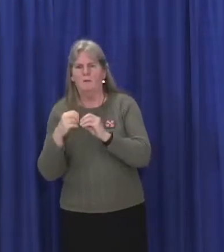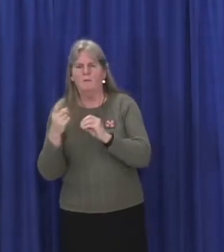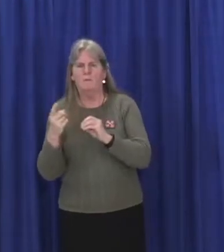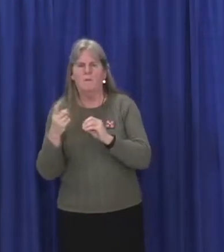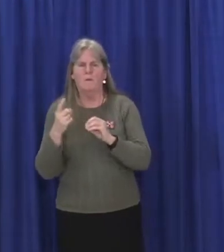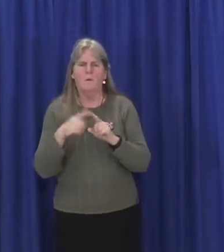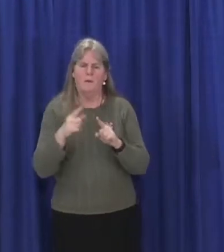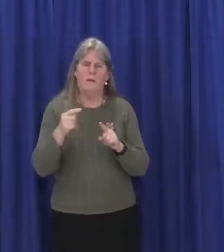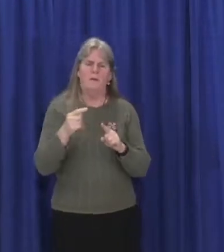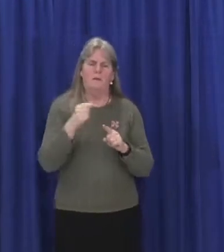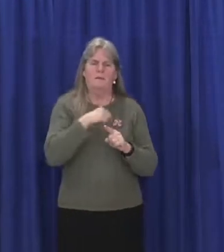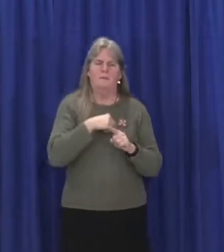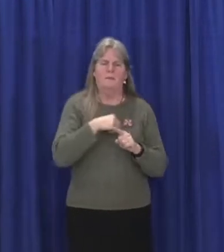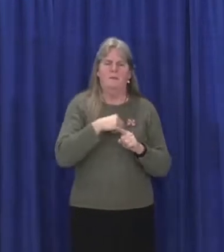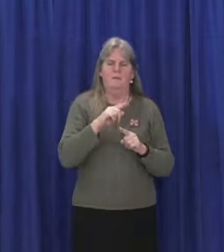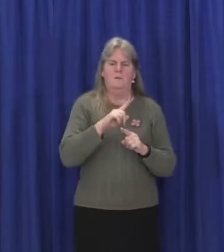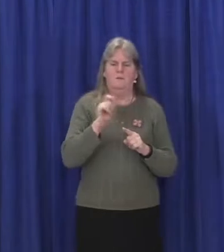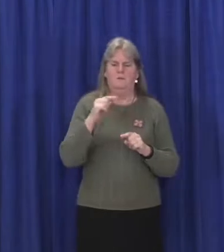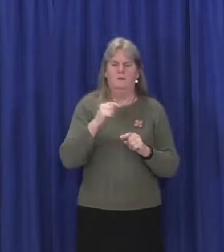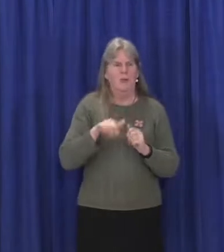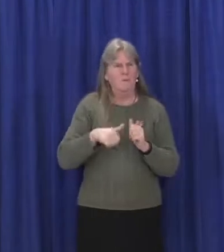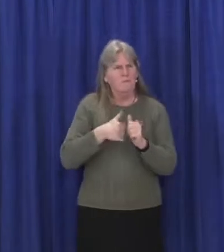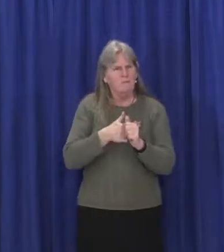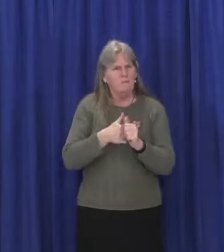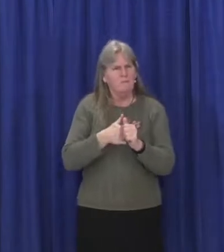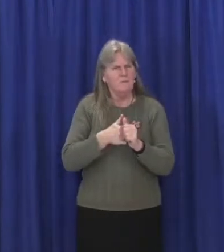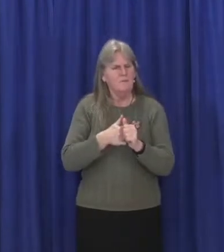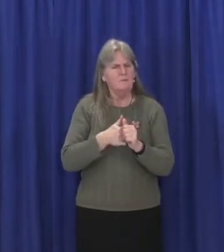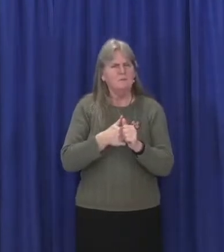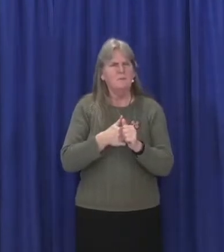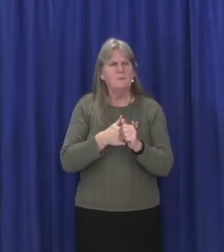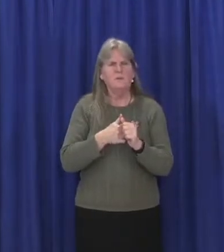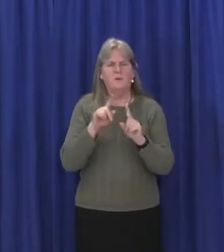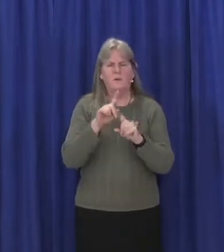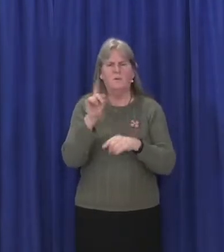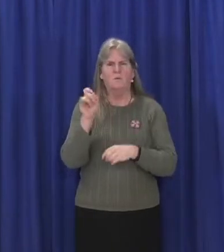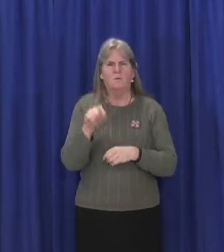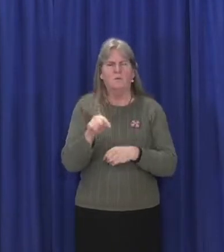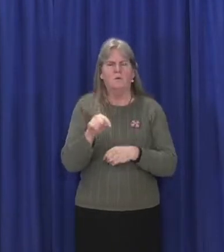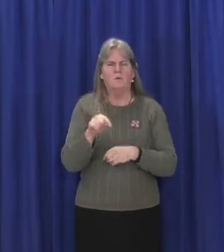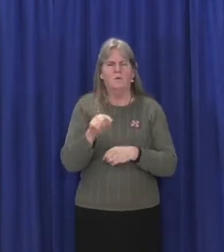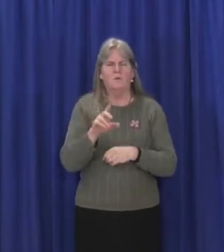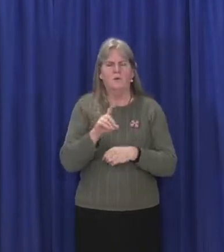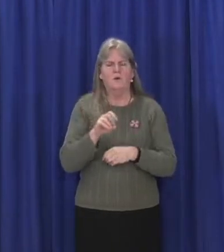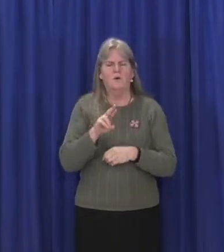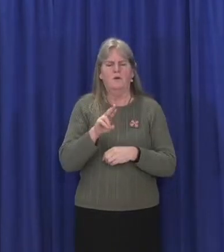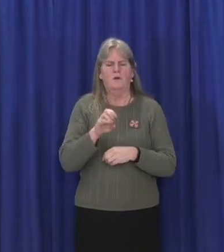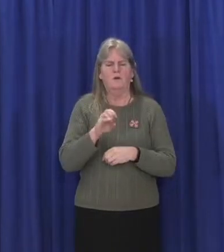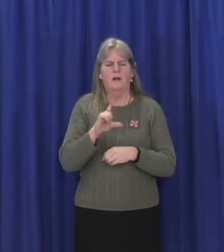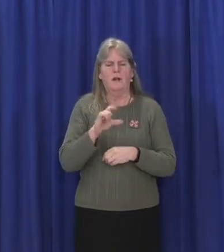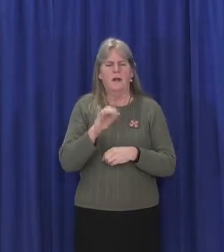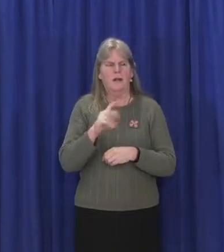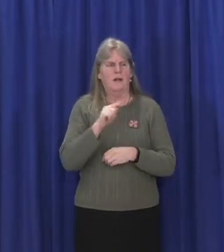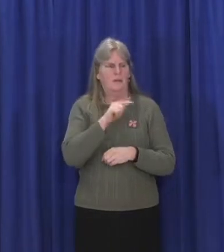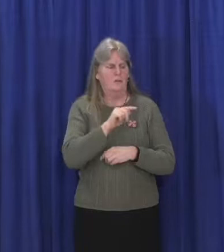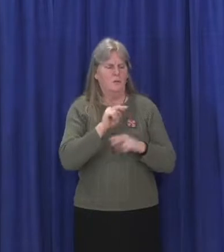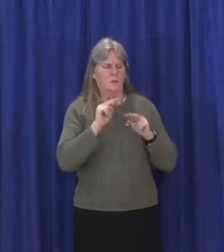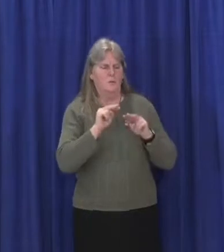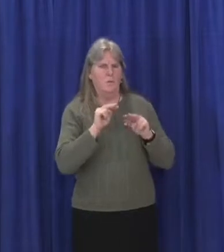So, I just want to-- I want to follow up on my question about what, Dr. Elliott, you mentioned you were monitoring when it comes to lifting